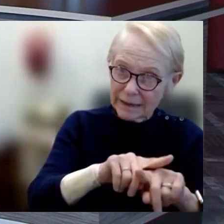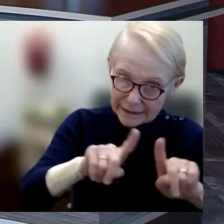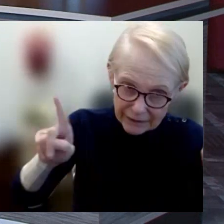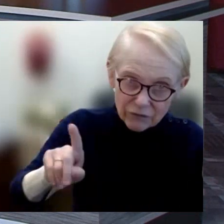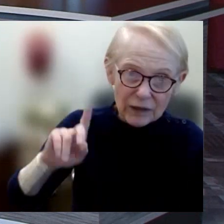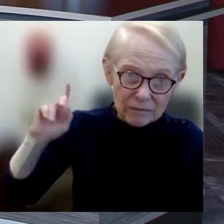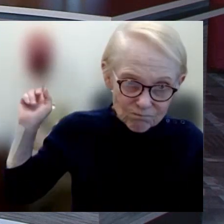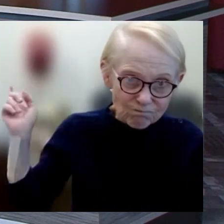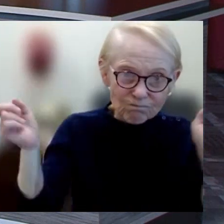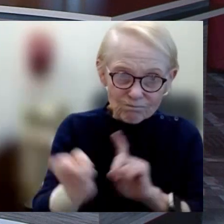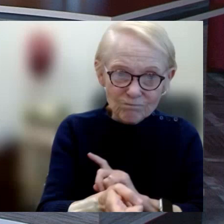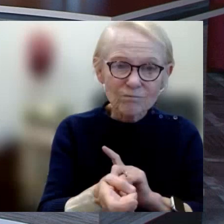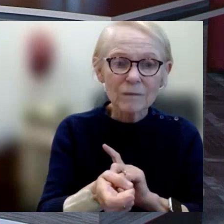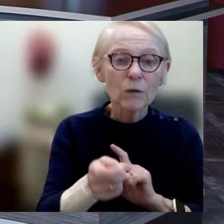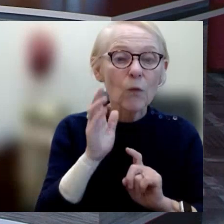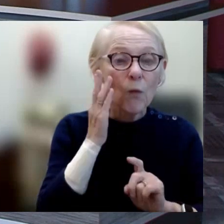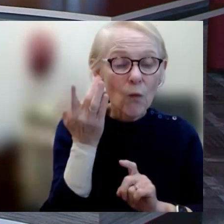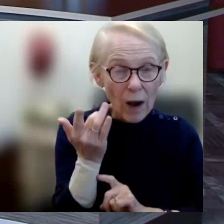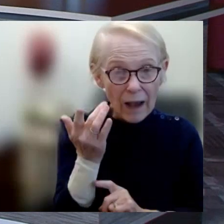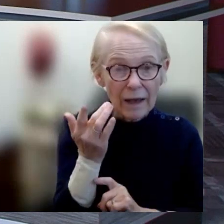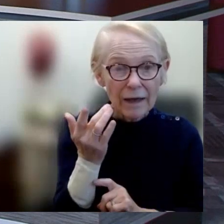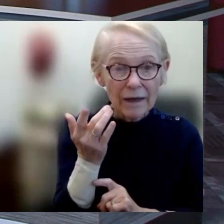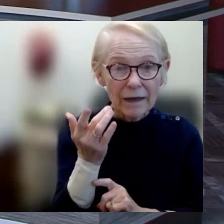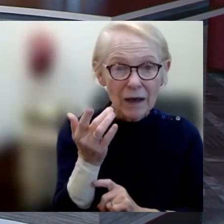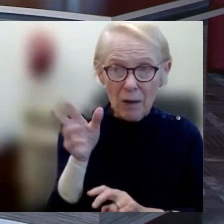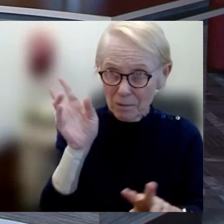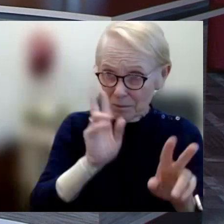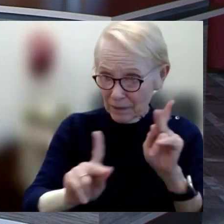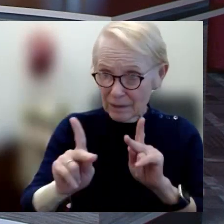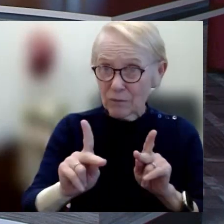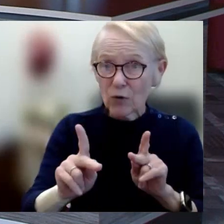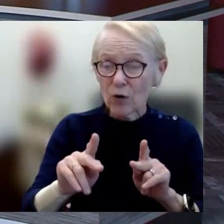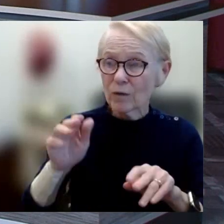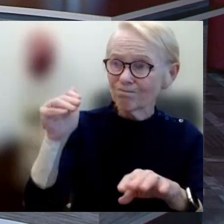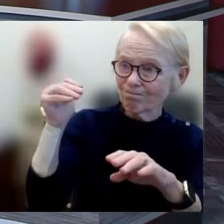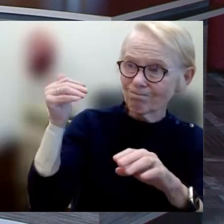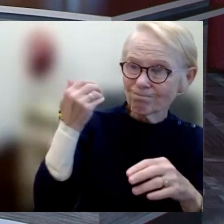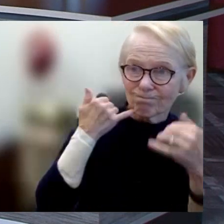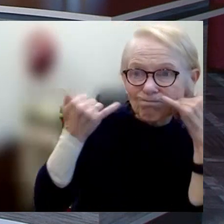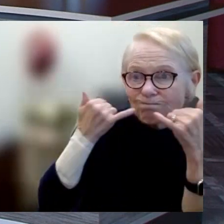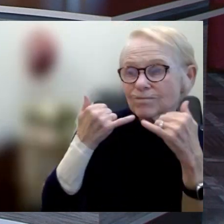was in turn based on the voices of each individual person who was a part of those organizations or